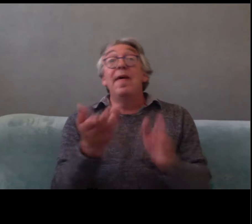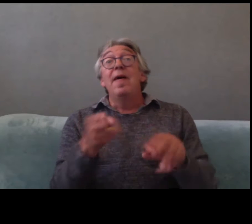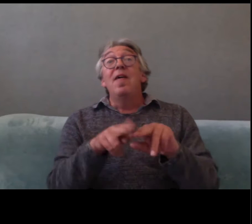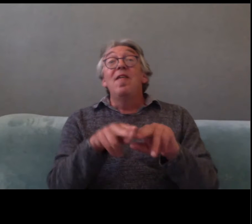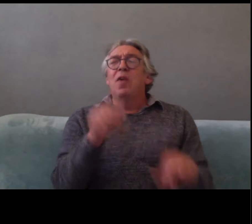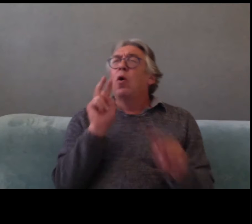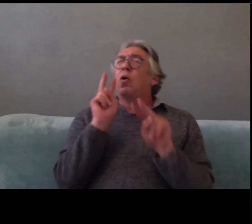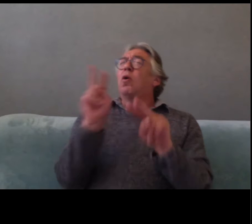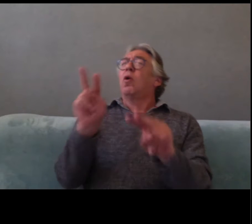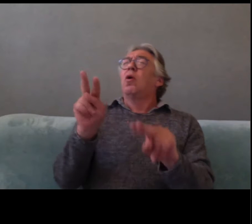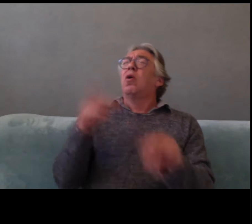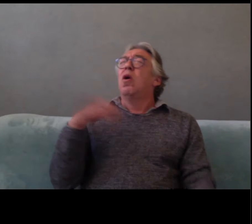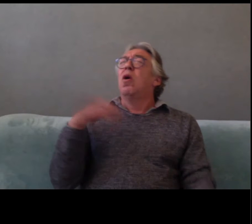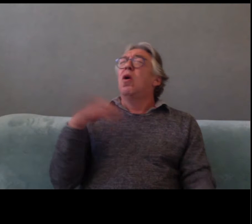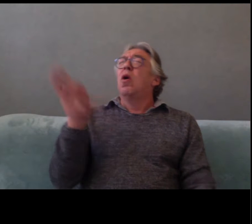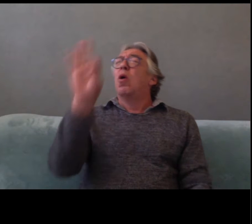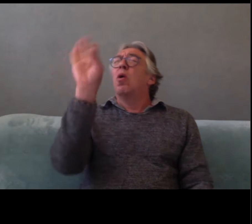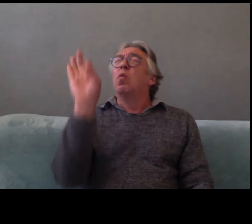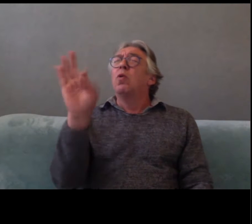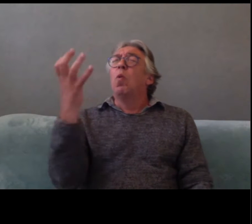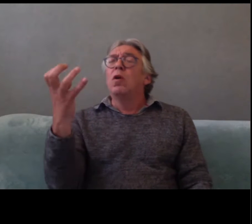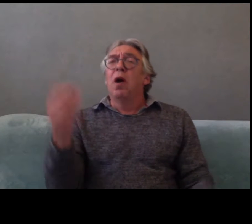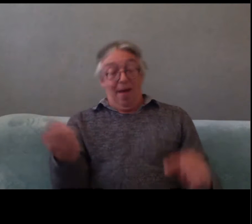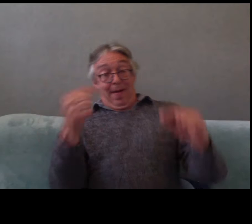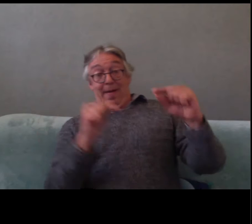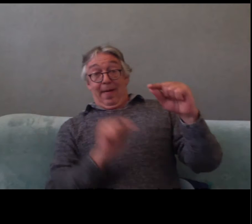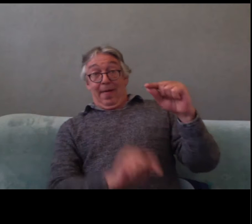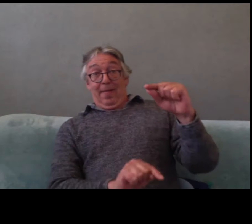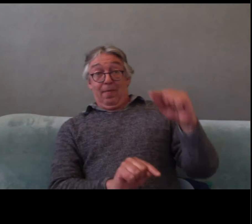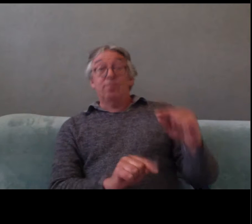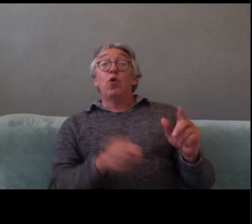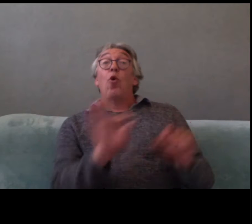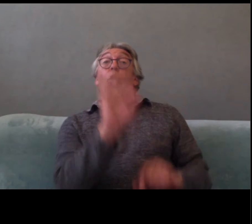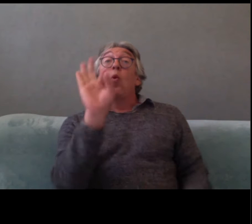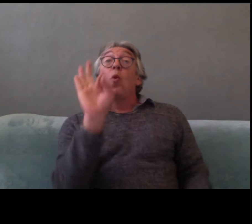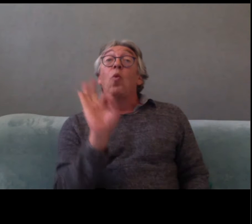using the question box. Normally it's below the chat box.